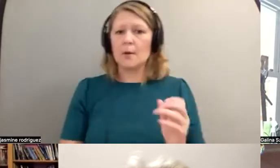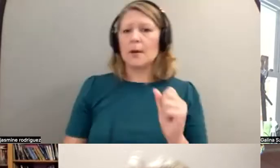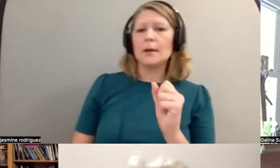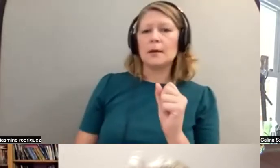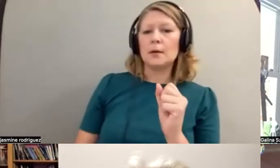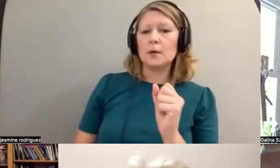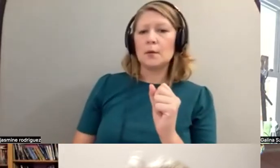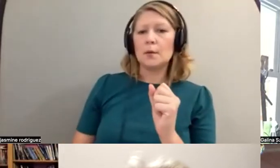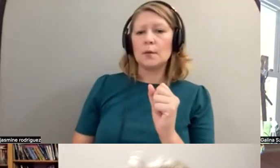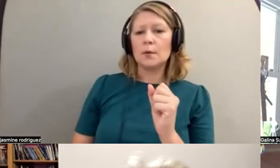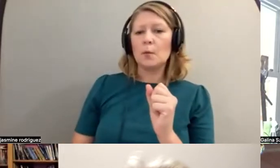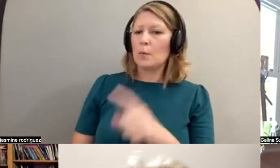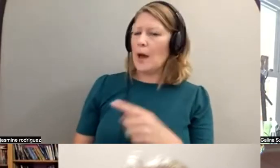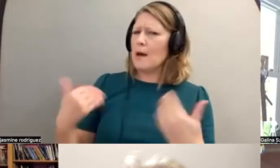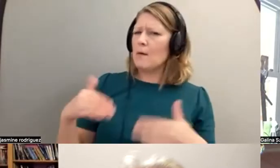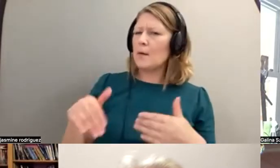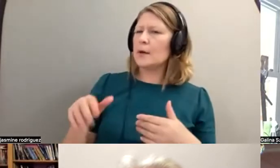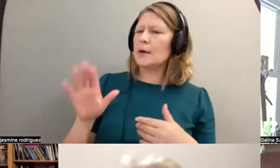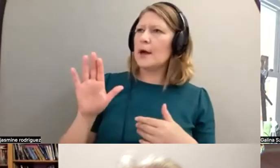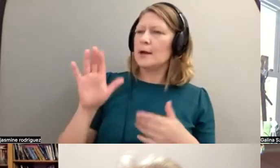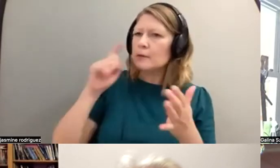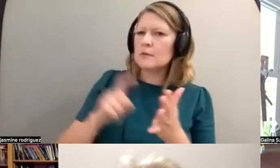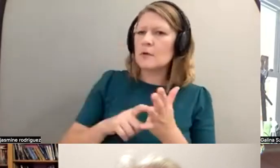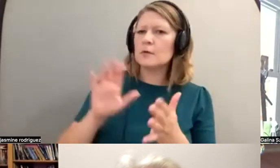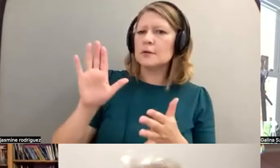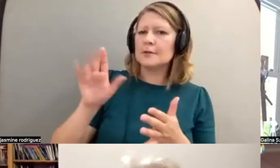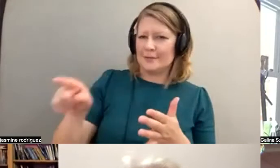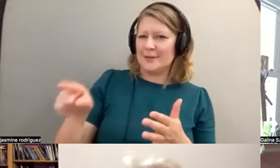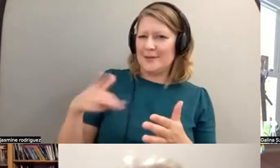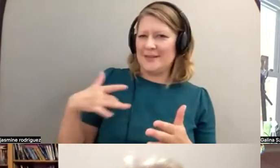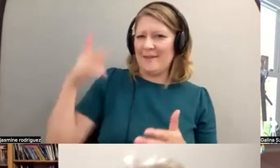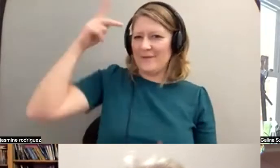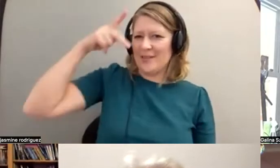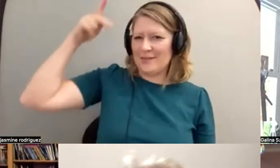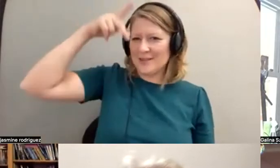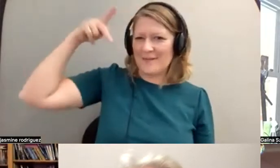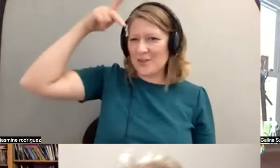also very philosophical, yes? But when you... Yes! So they called me like that! How did you know?